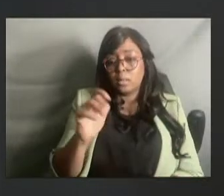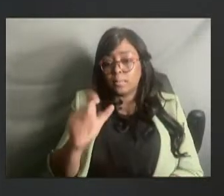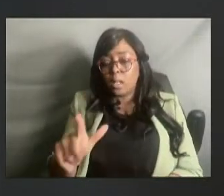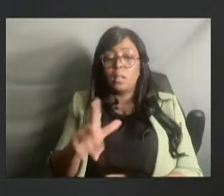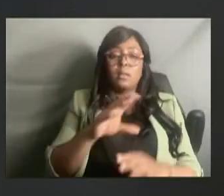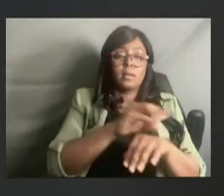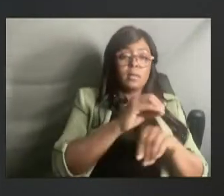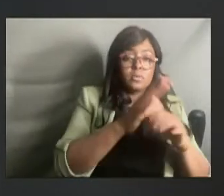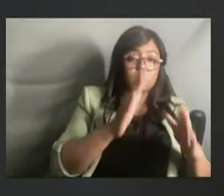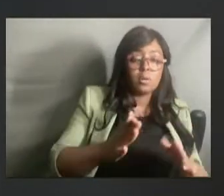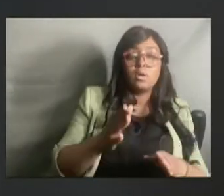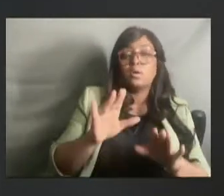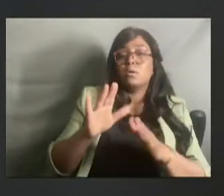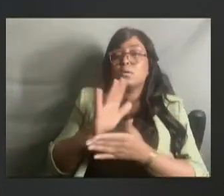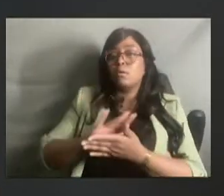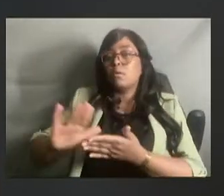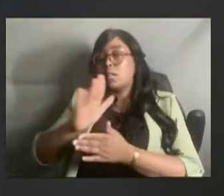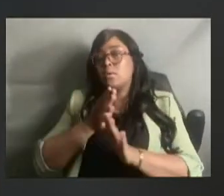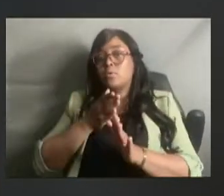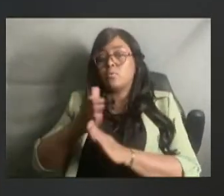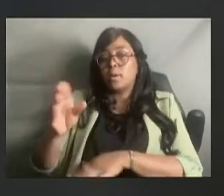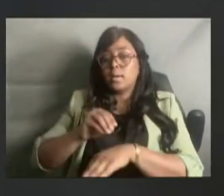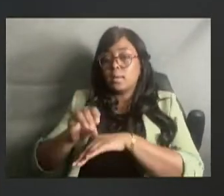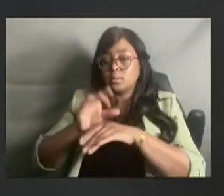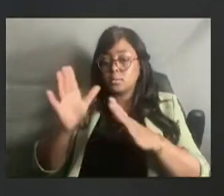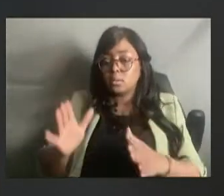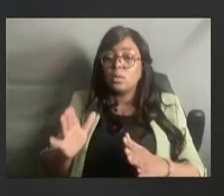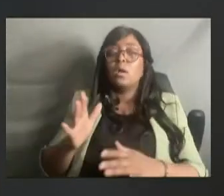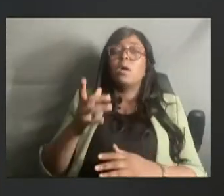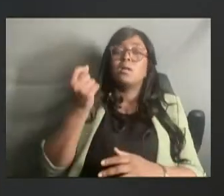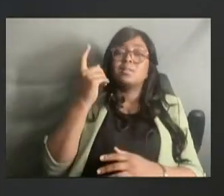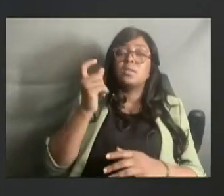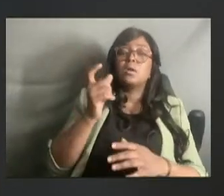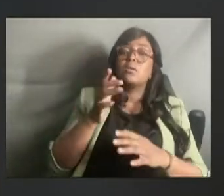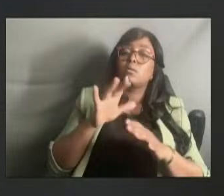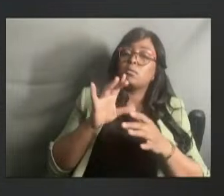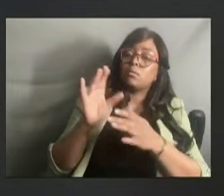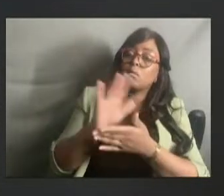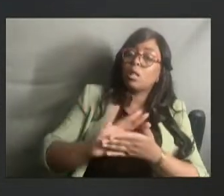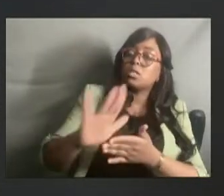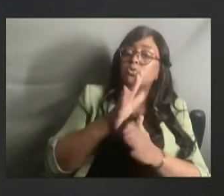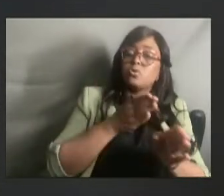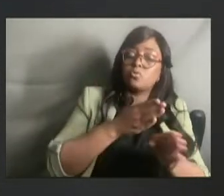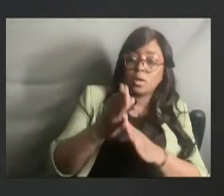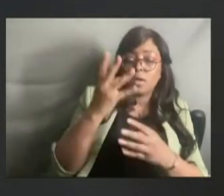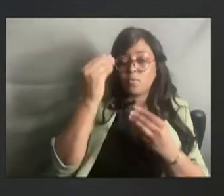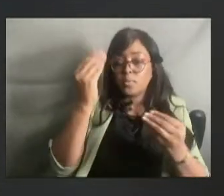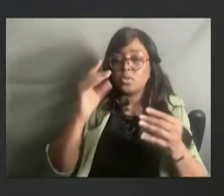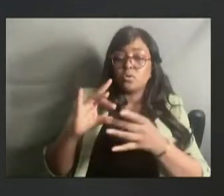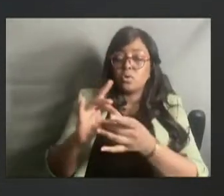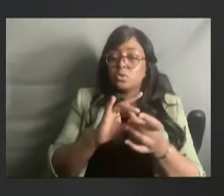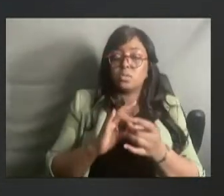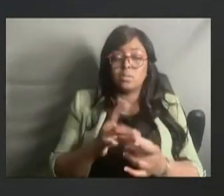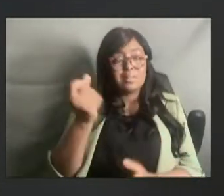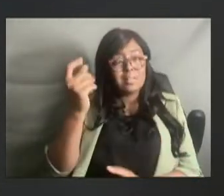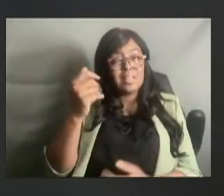back that this is a position that supports ESL counselors and college and career counselors.